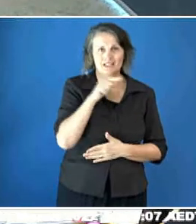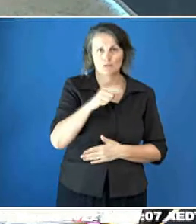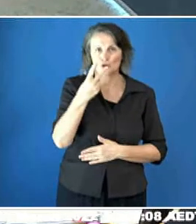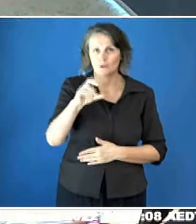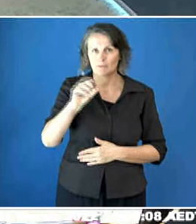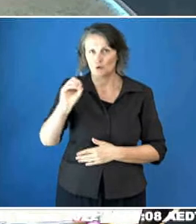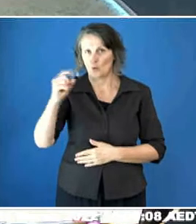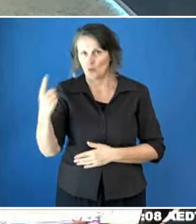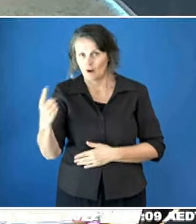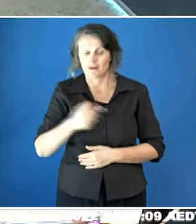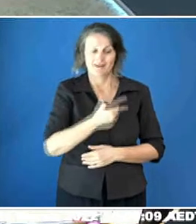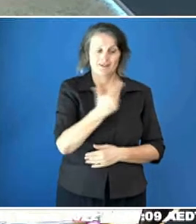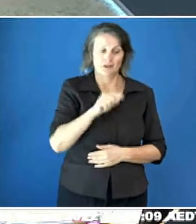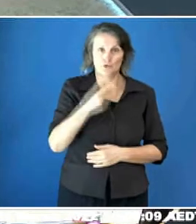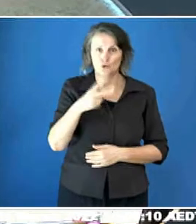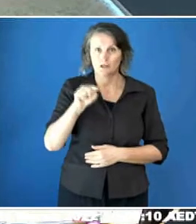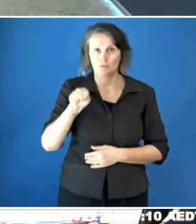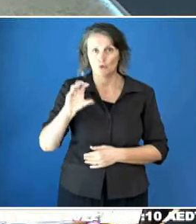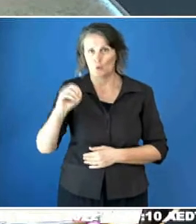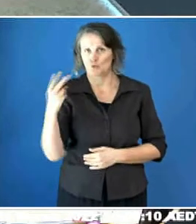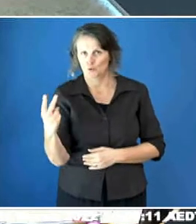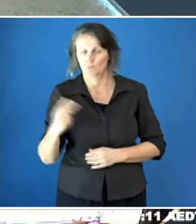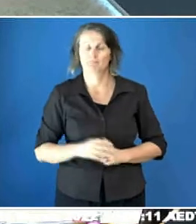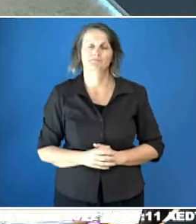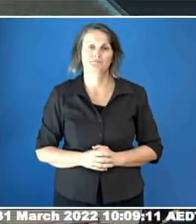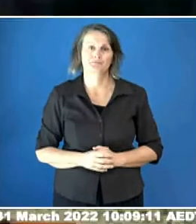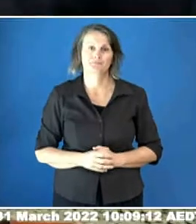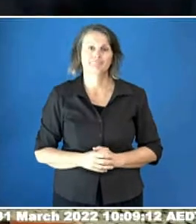Thank you. MS EASTMAN: Next is the evidence for Brigitte.